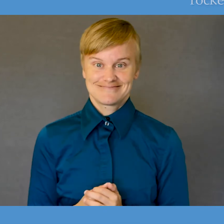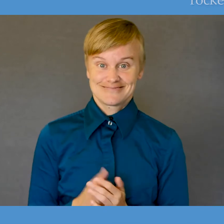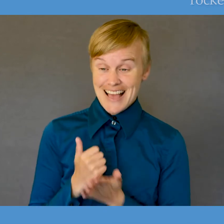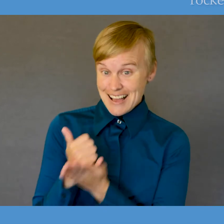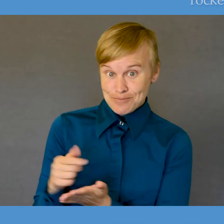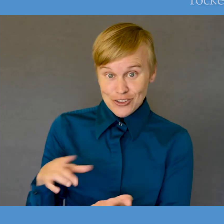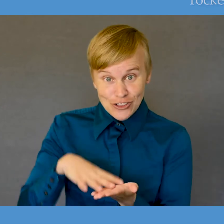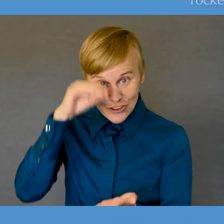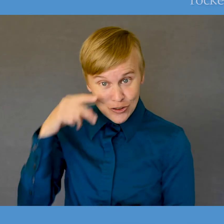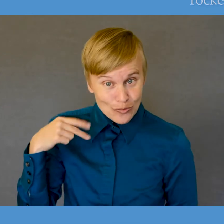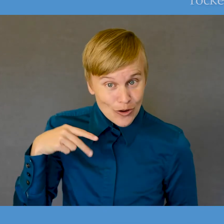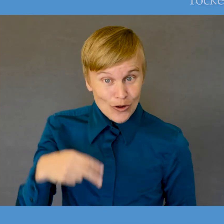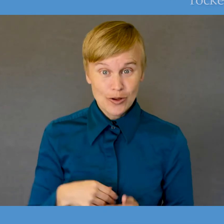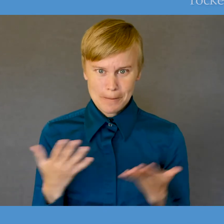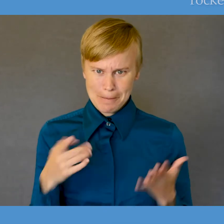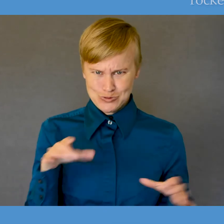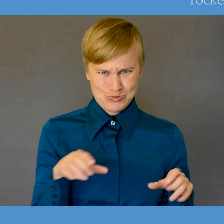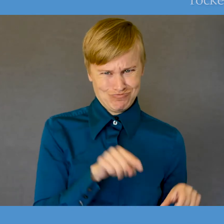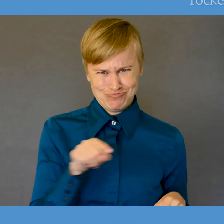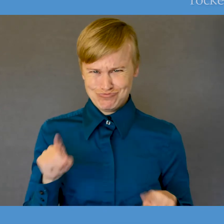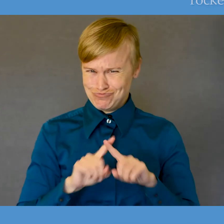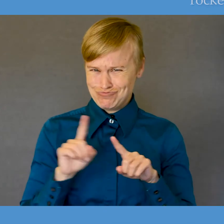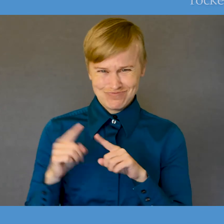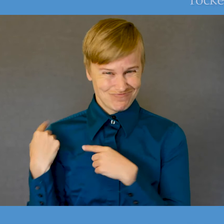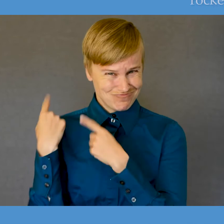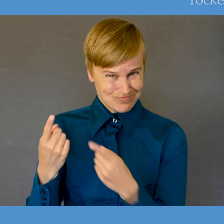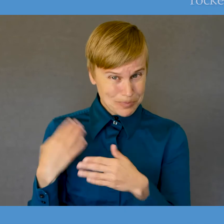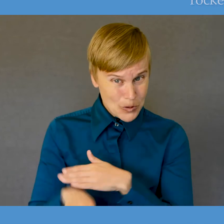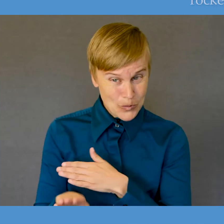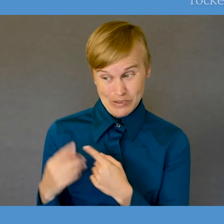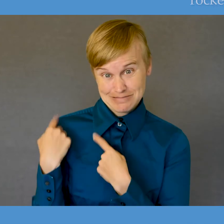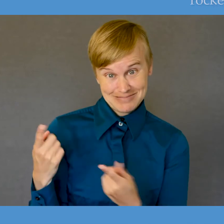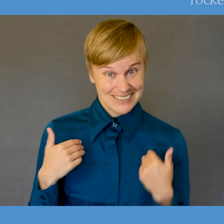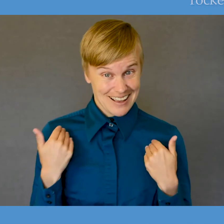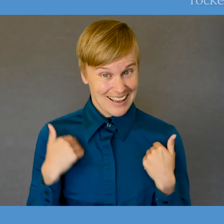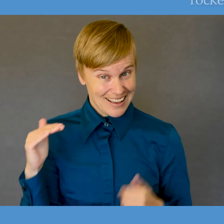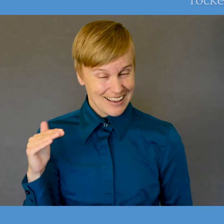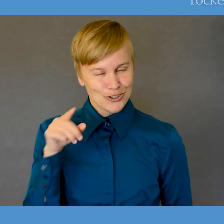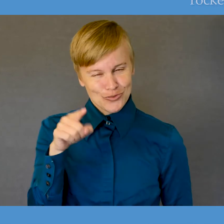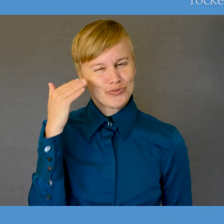you help them learn to walk, and you likely have done this since they were just born or since they were very young.